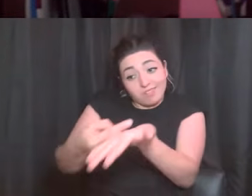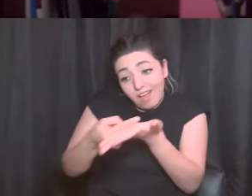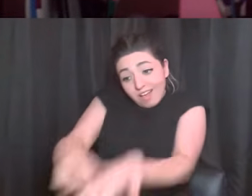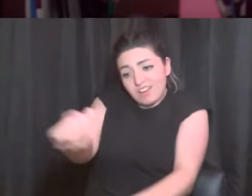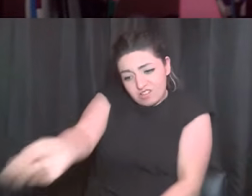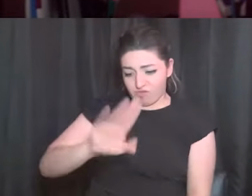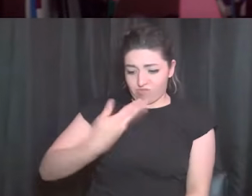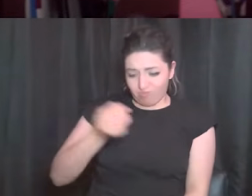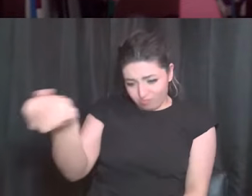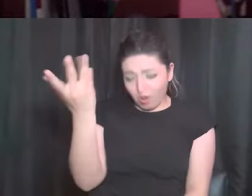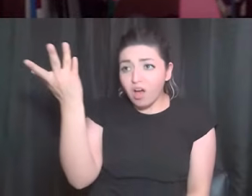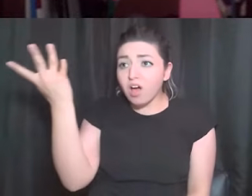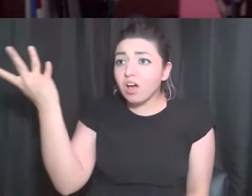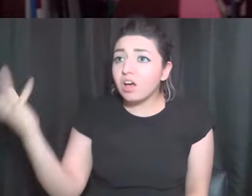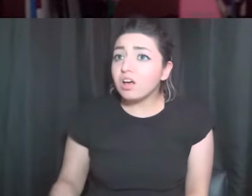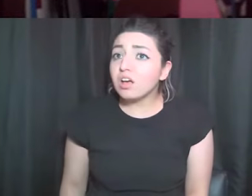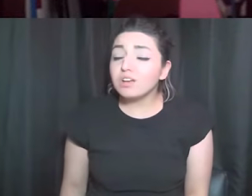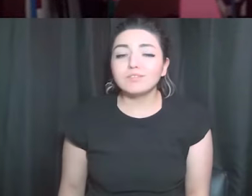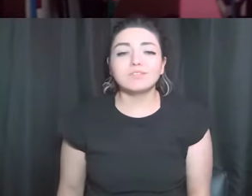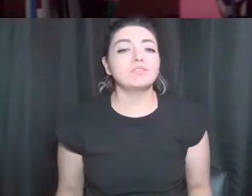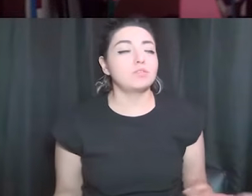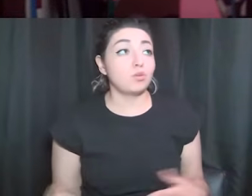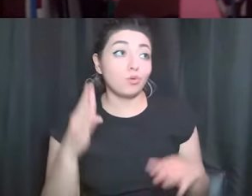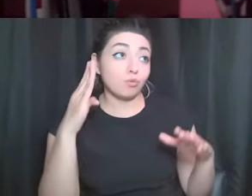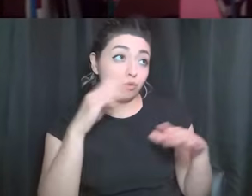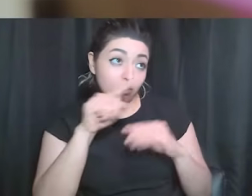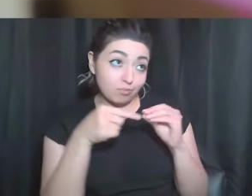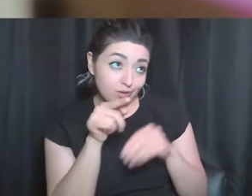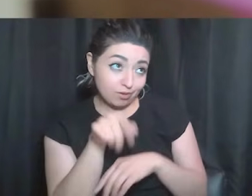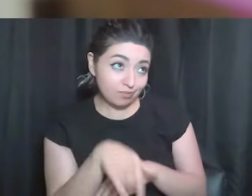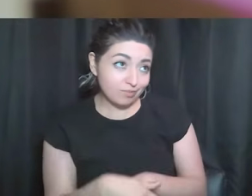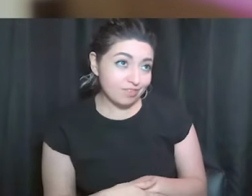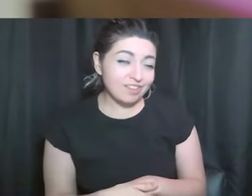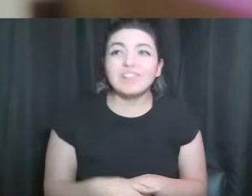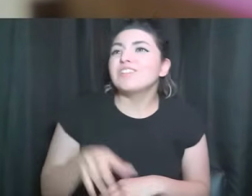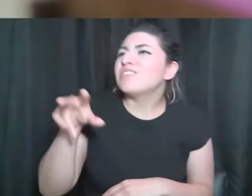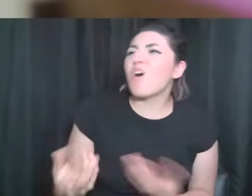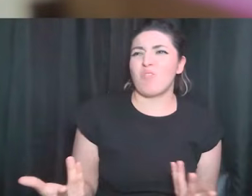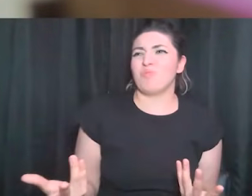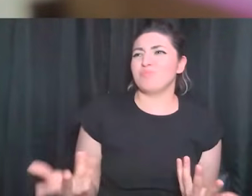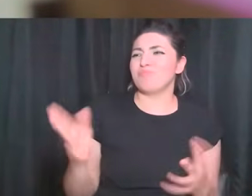Aw, you're worried about him. I'm worried about having to work with an android who can't decide whether he's fuckin' alive or not.